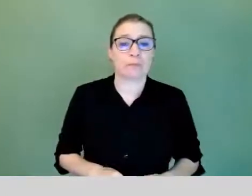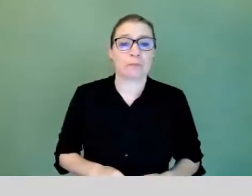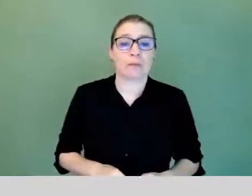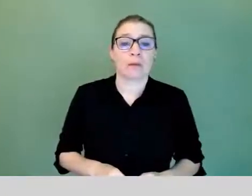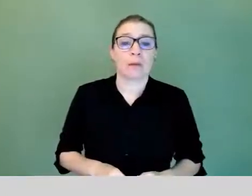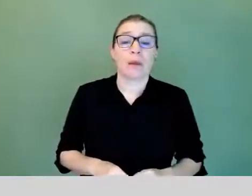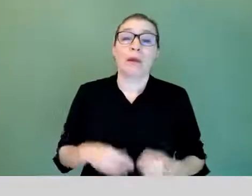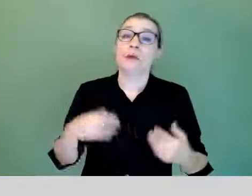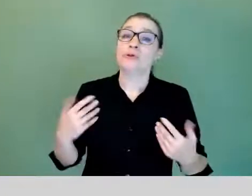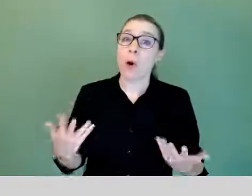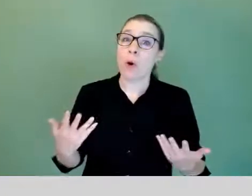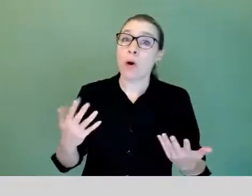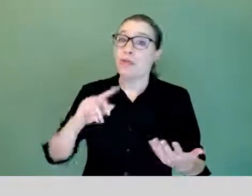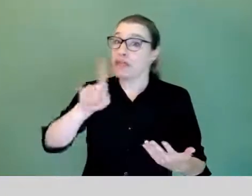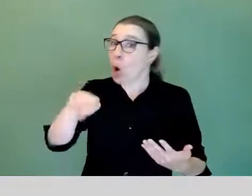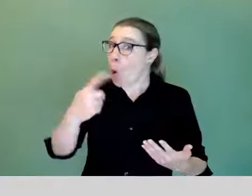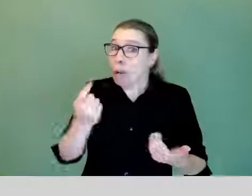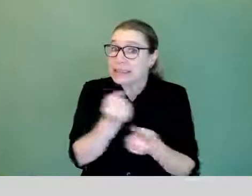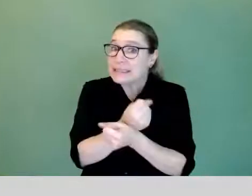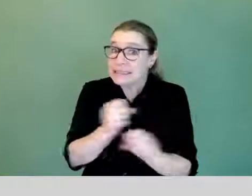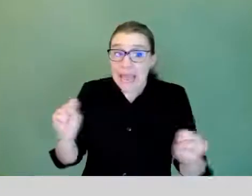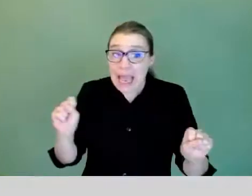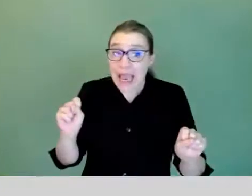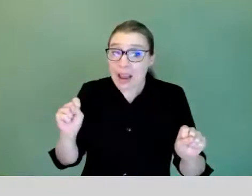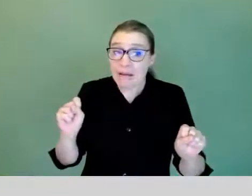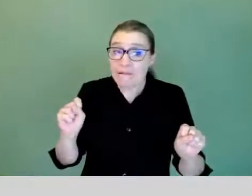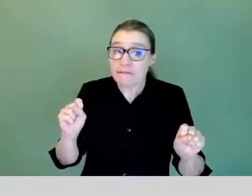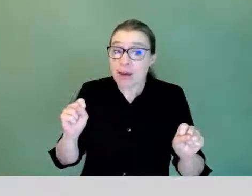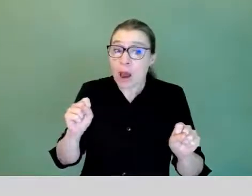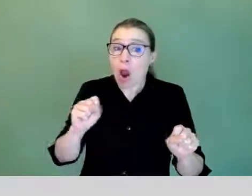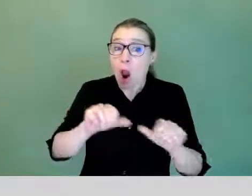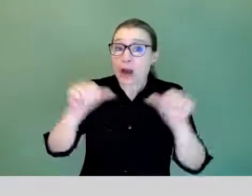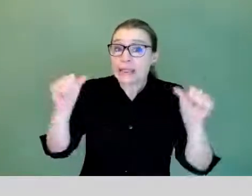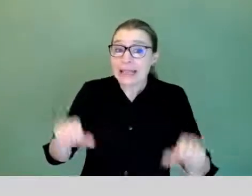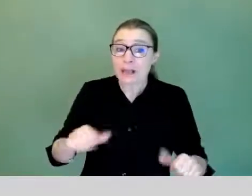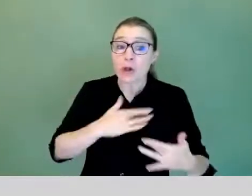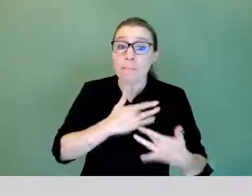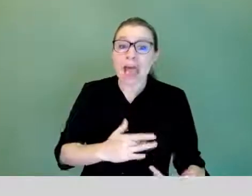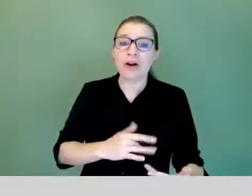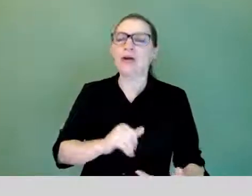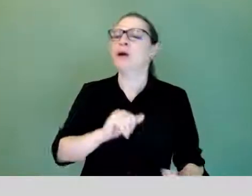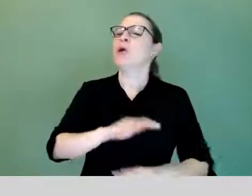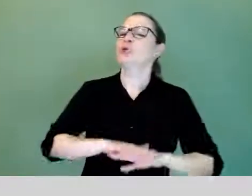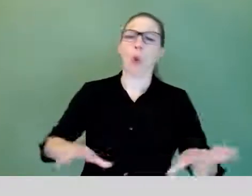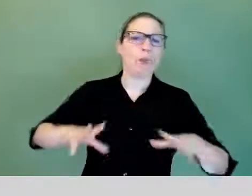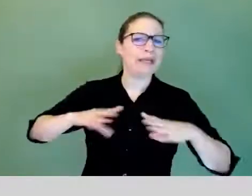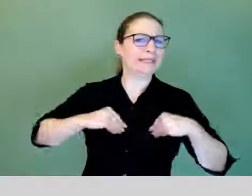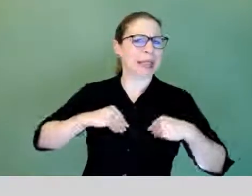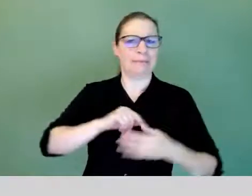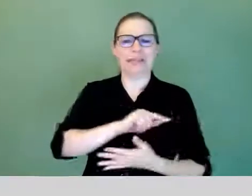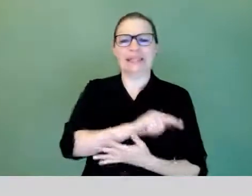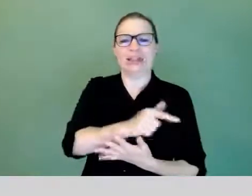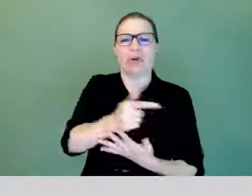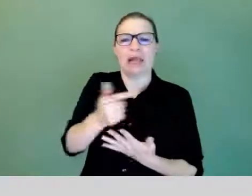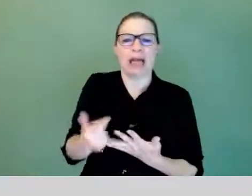Then the only safe architectural pattern is not to accept serialized objects from untrusted sources